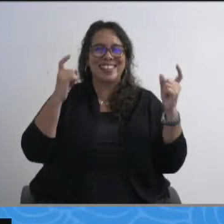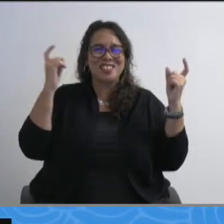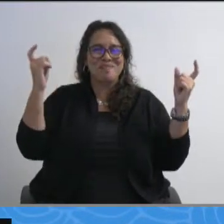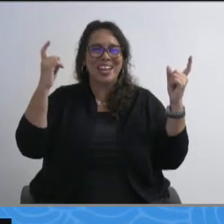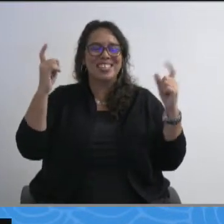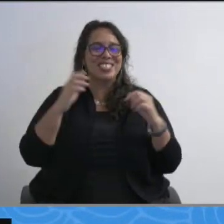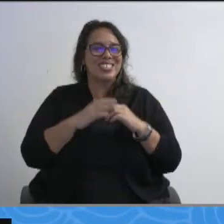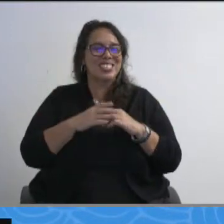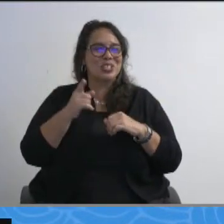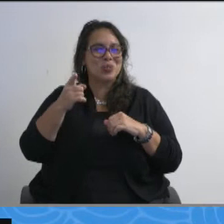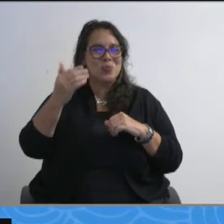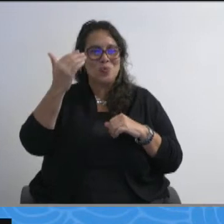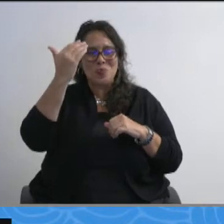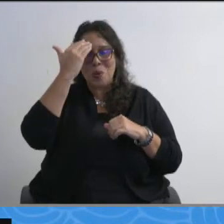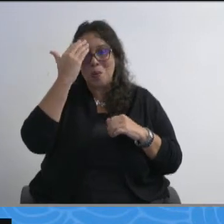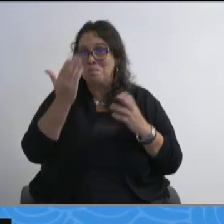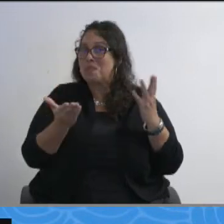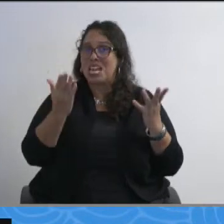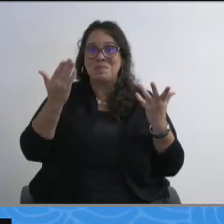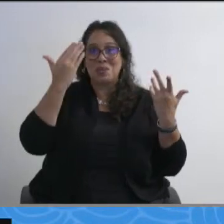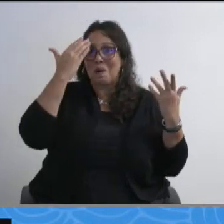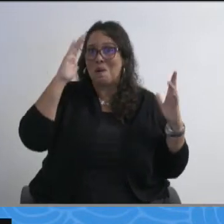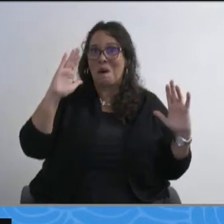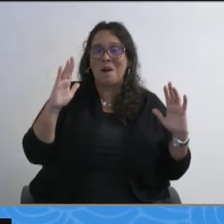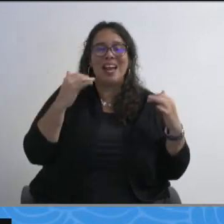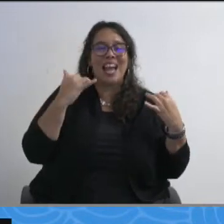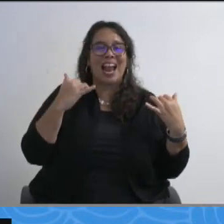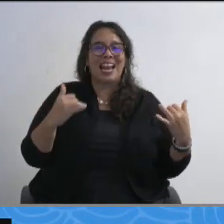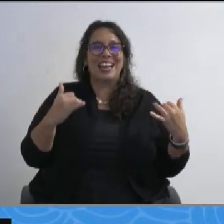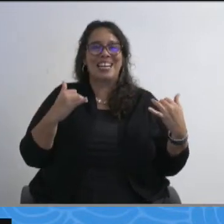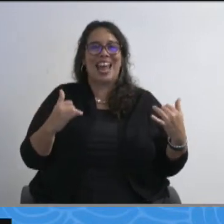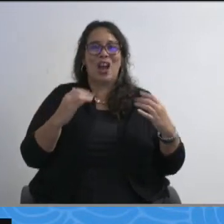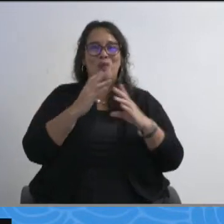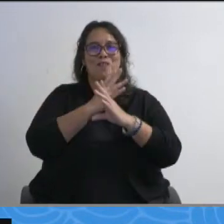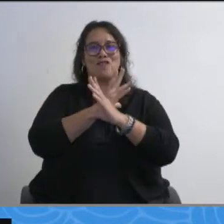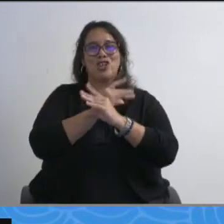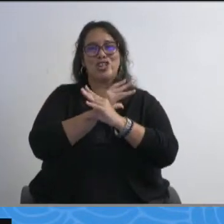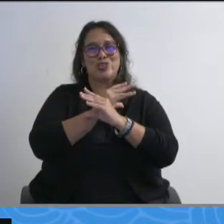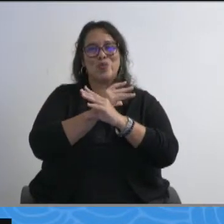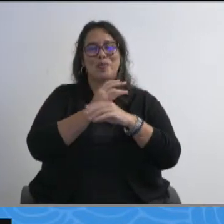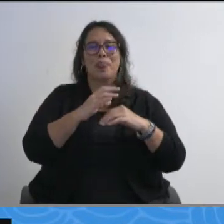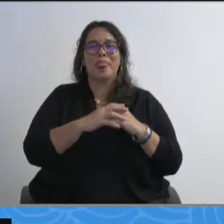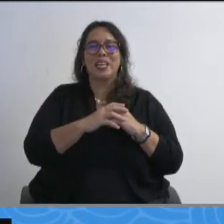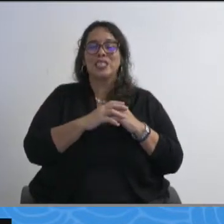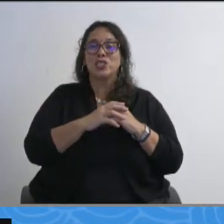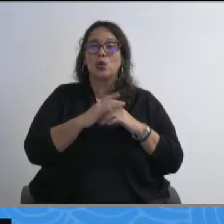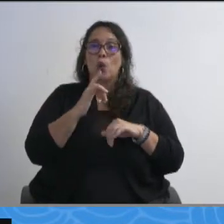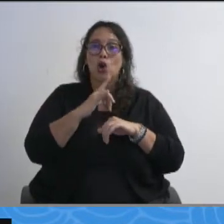As you know or maybe you don't, it is now going to be virtual. And so, earlier in our meeting,